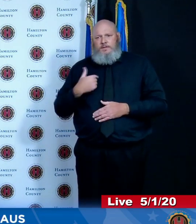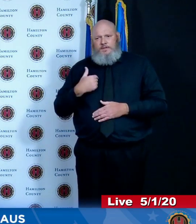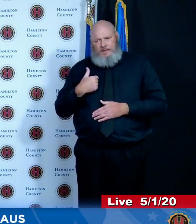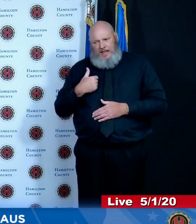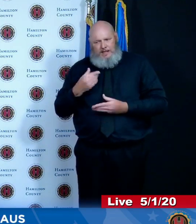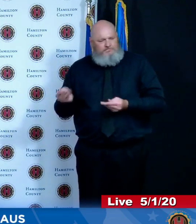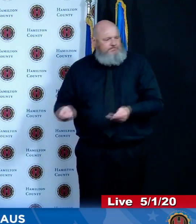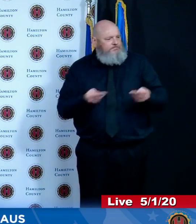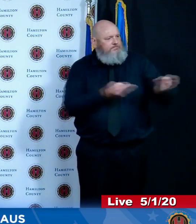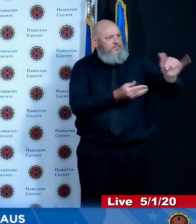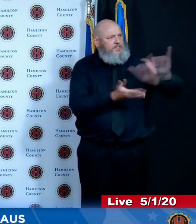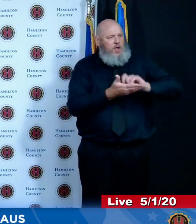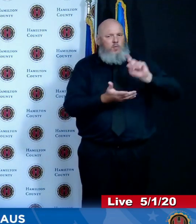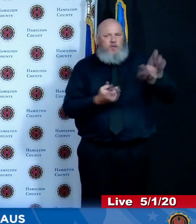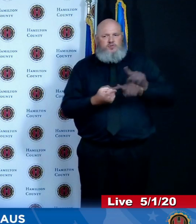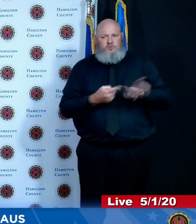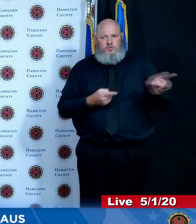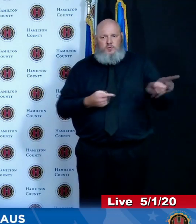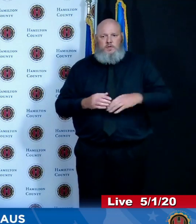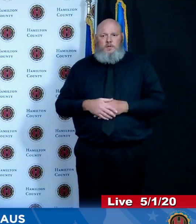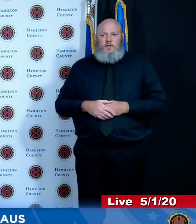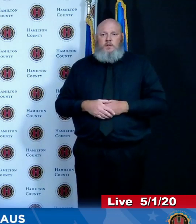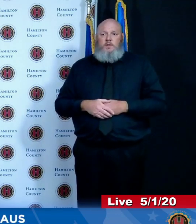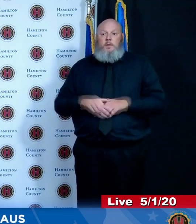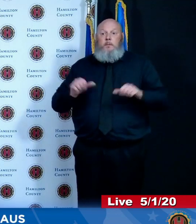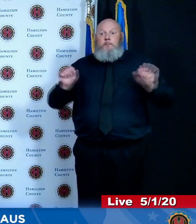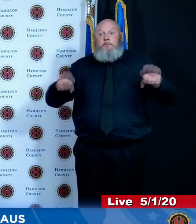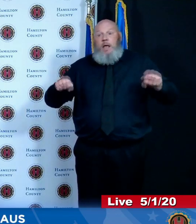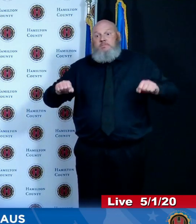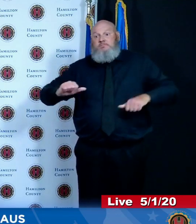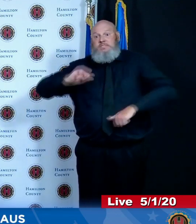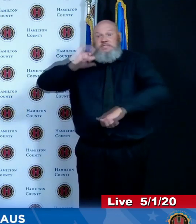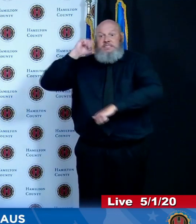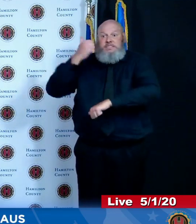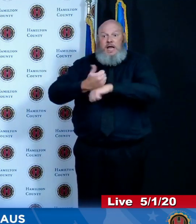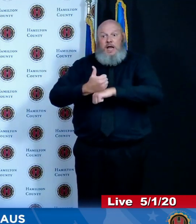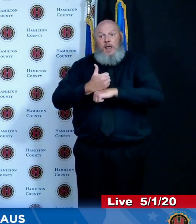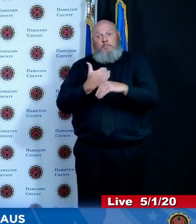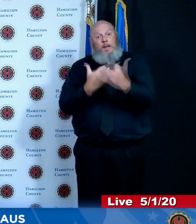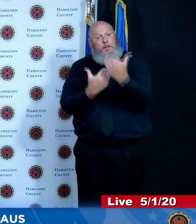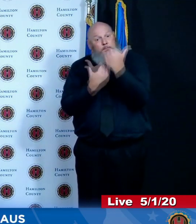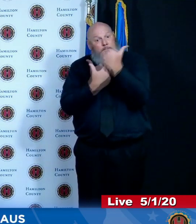know if it is possible to put picnic tables in my parking lot for people to use on